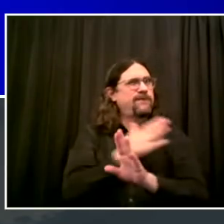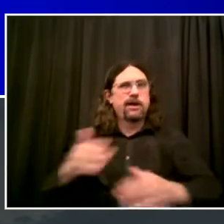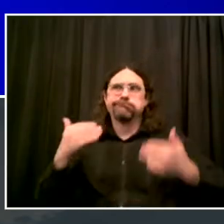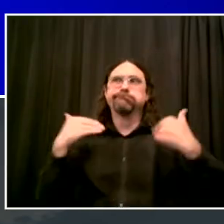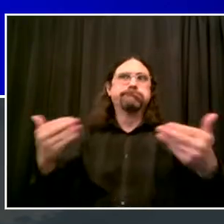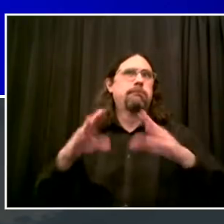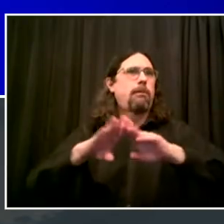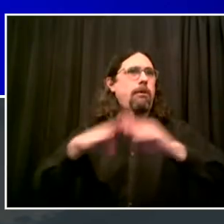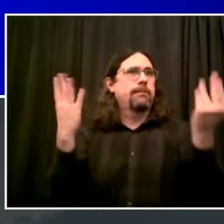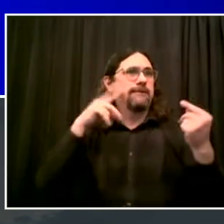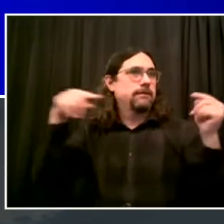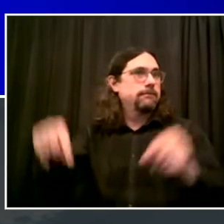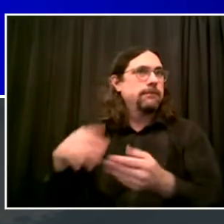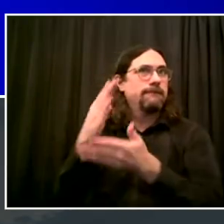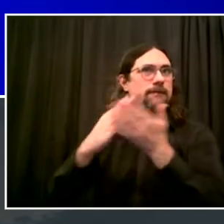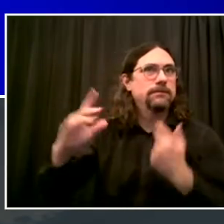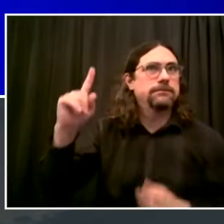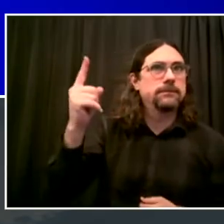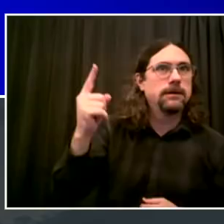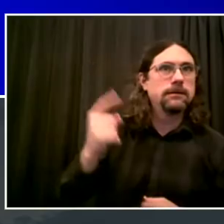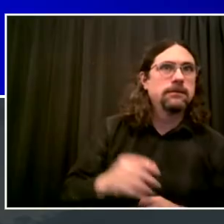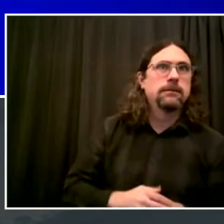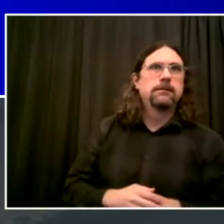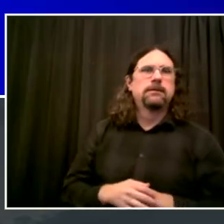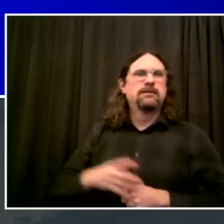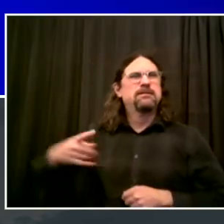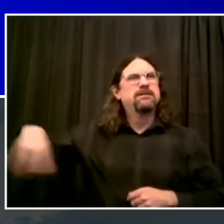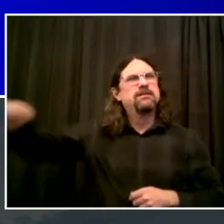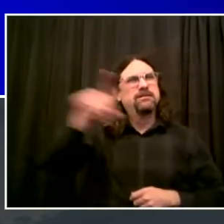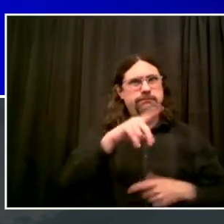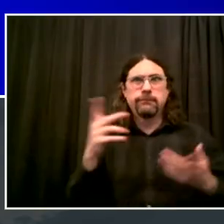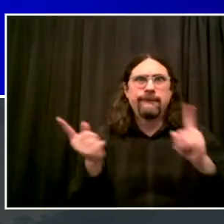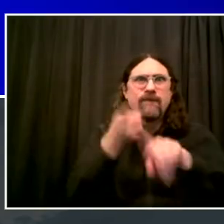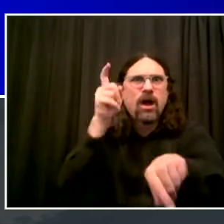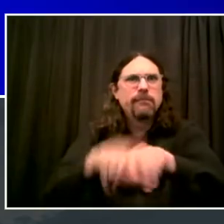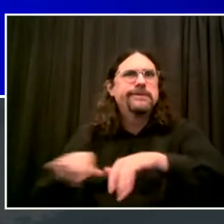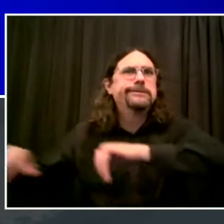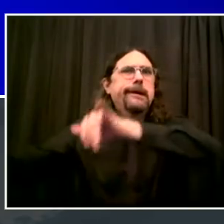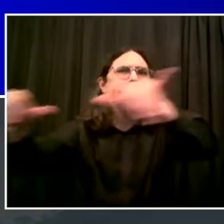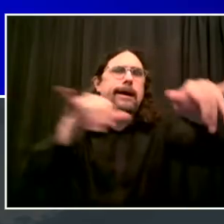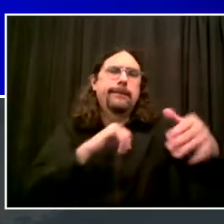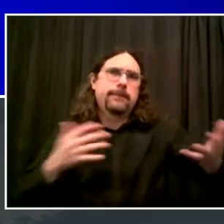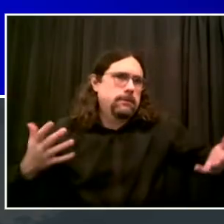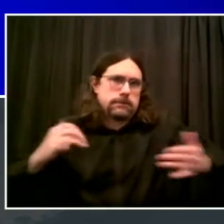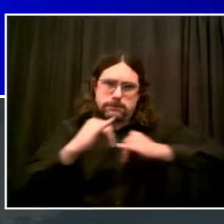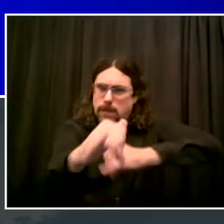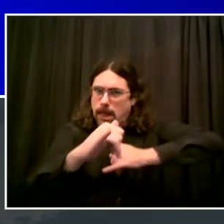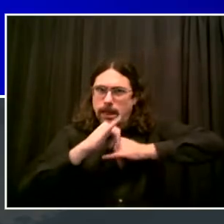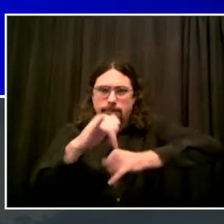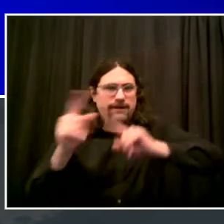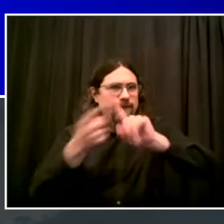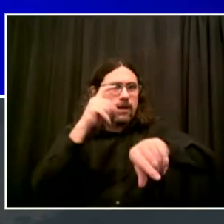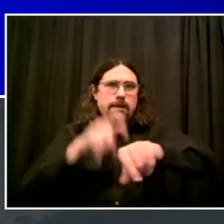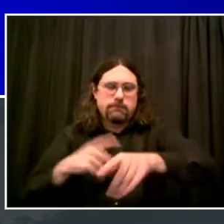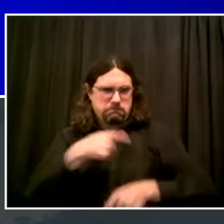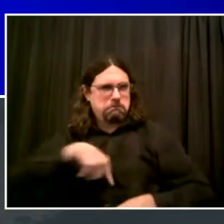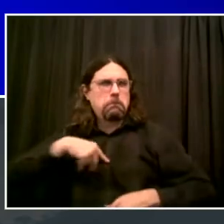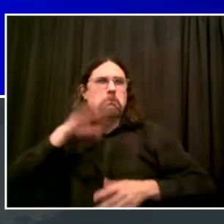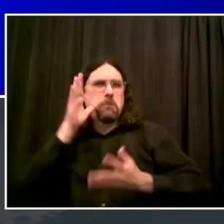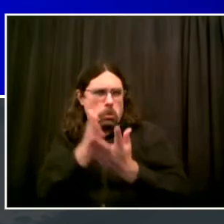IS WHAT WILL